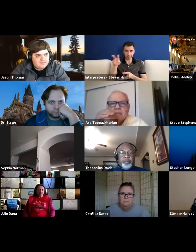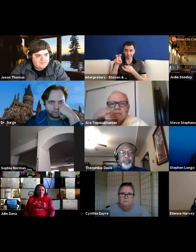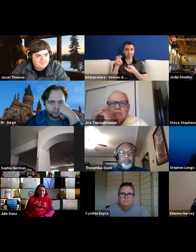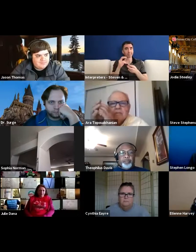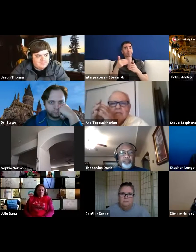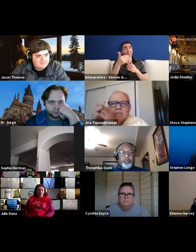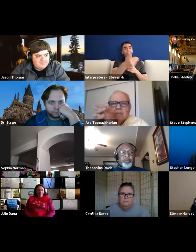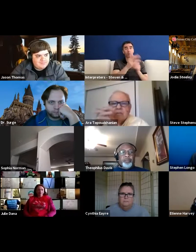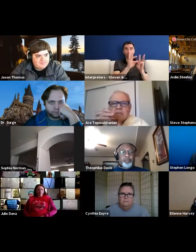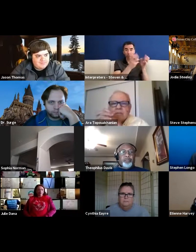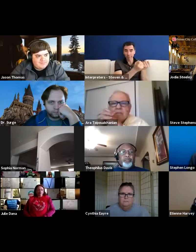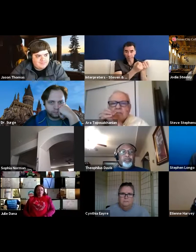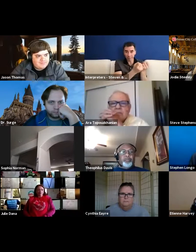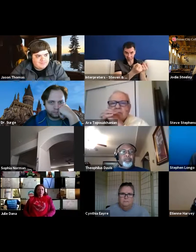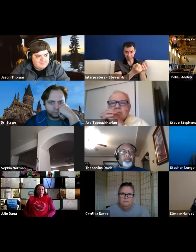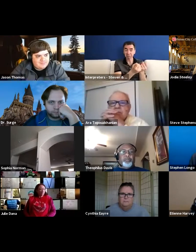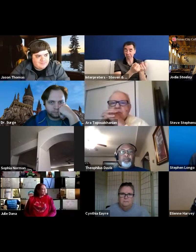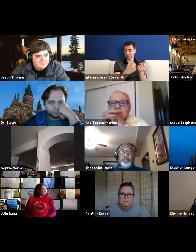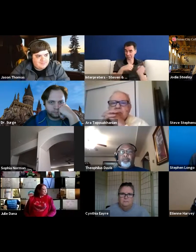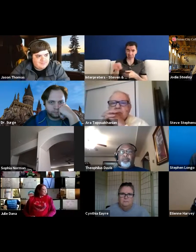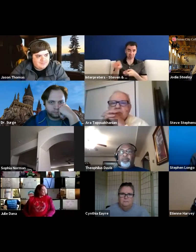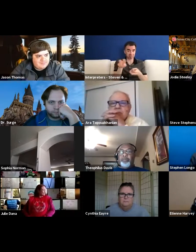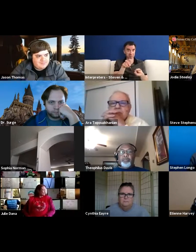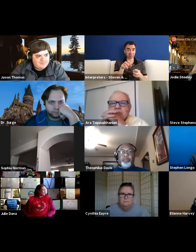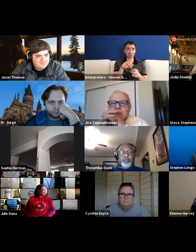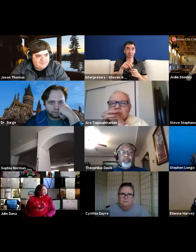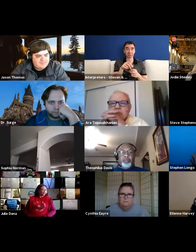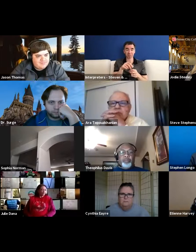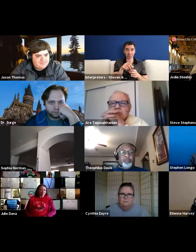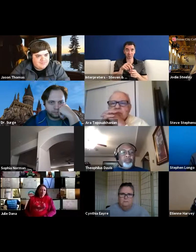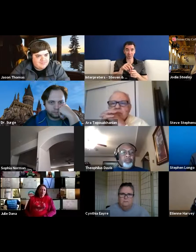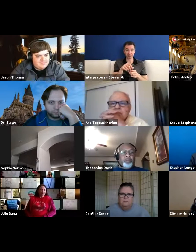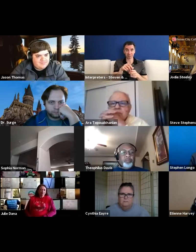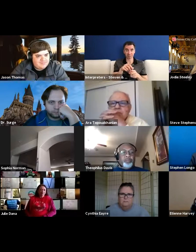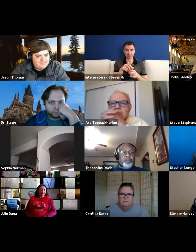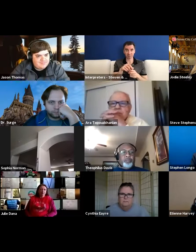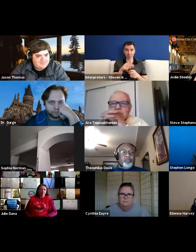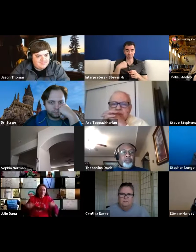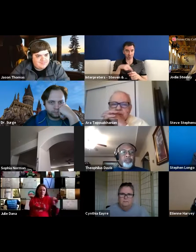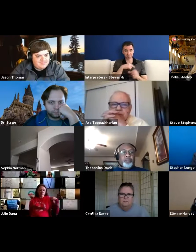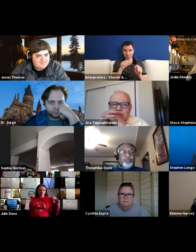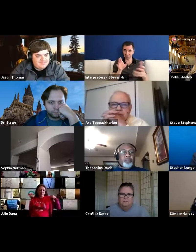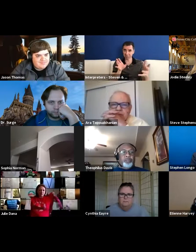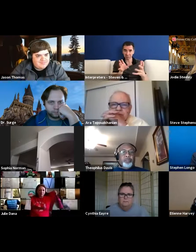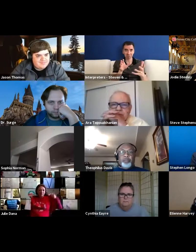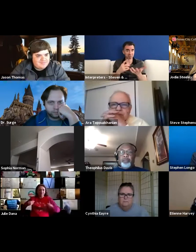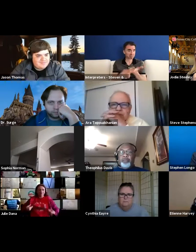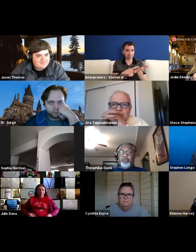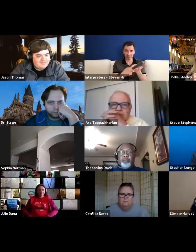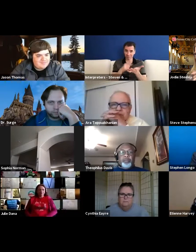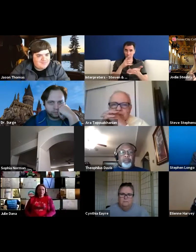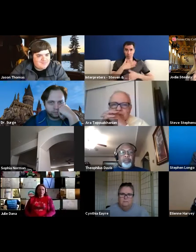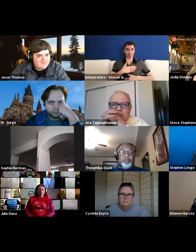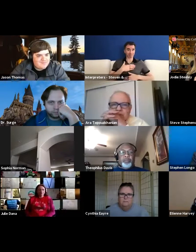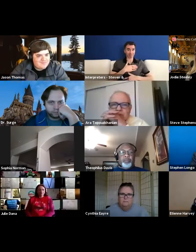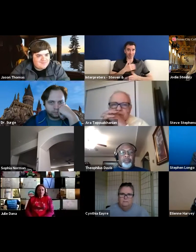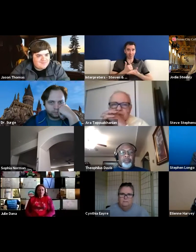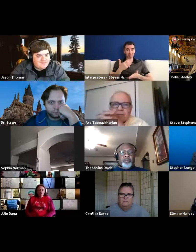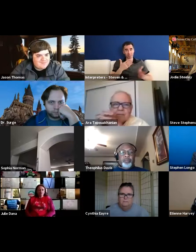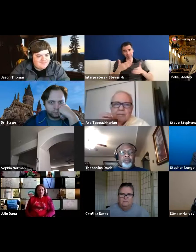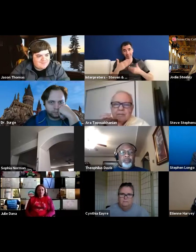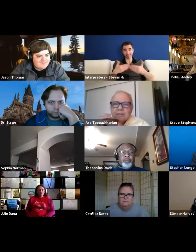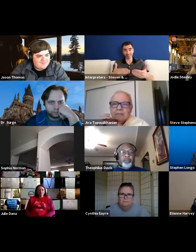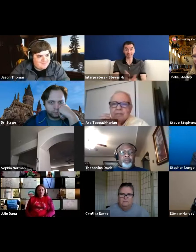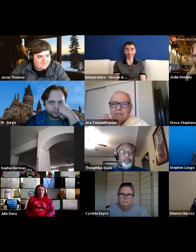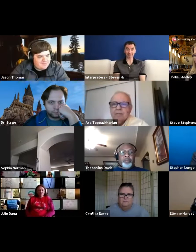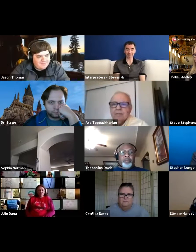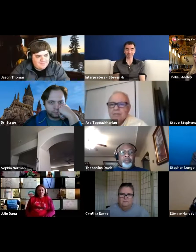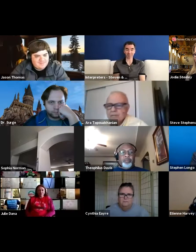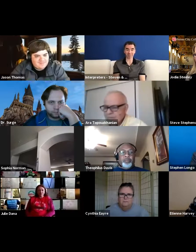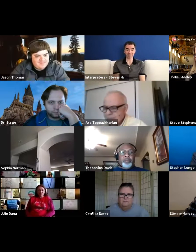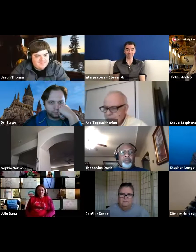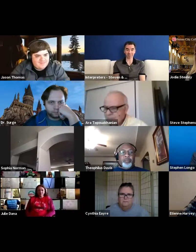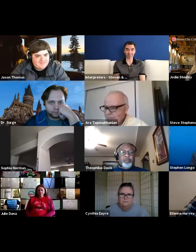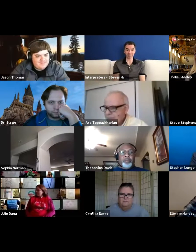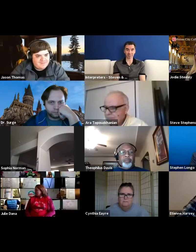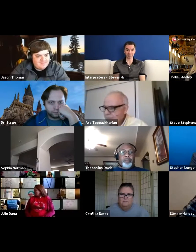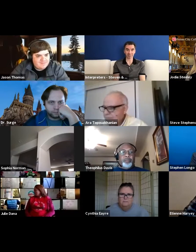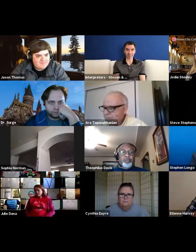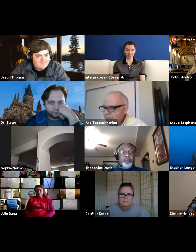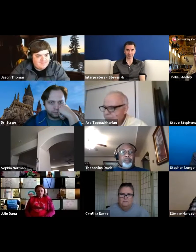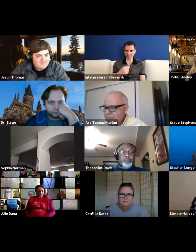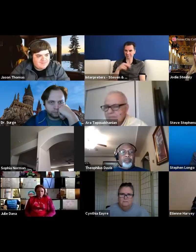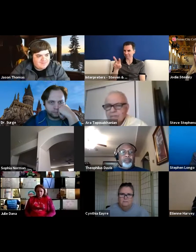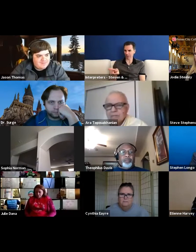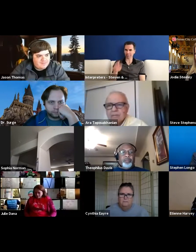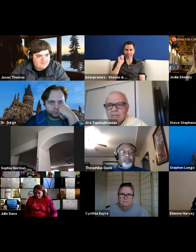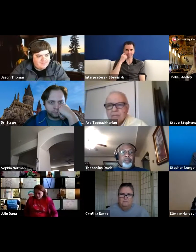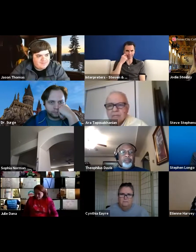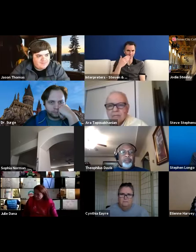together with your discipline, peers and we can help you out and have fun doing All right. Either great messages. Anybody have